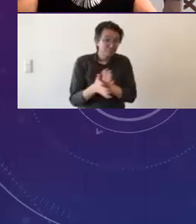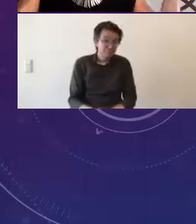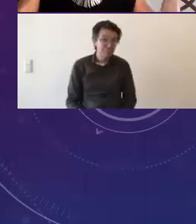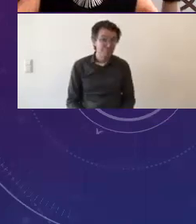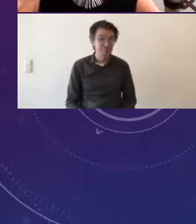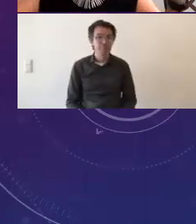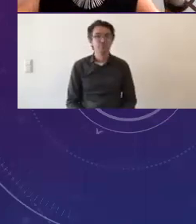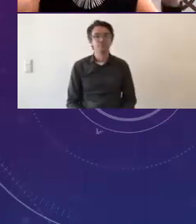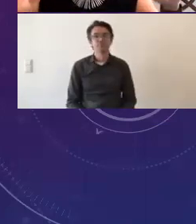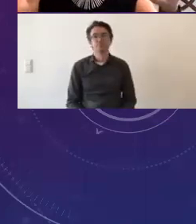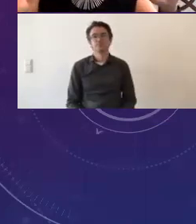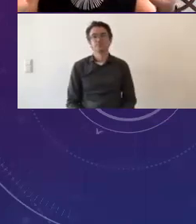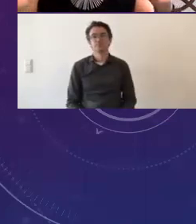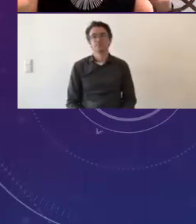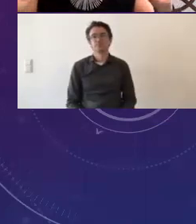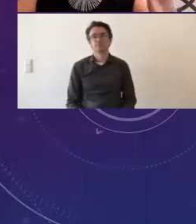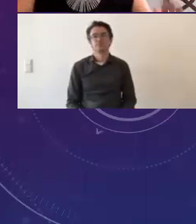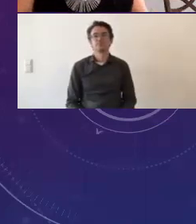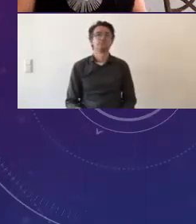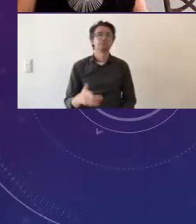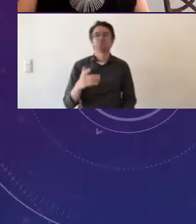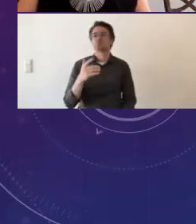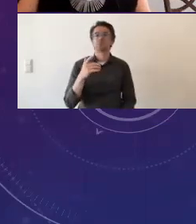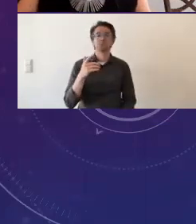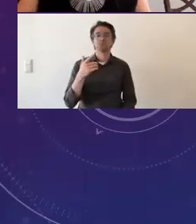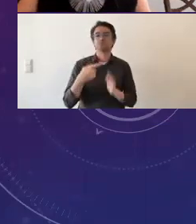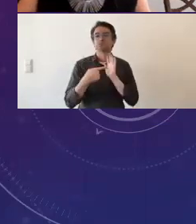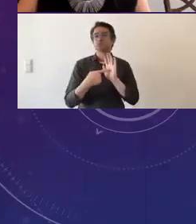was a way to distance the touching just a little bit